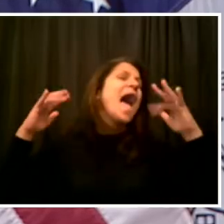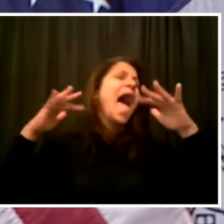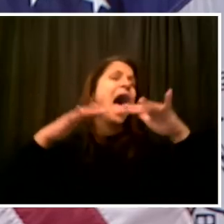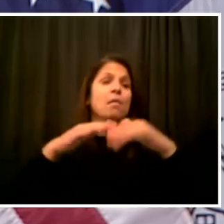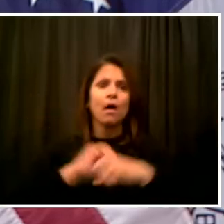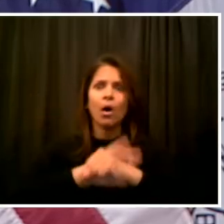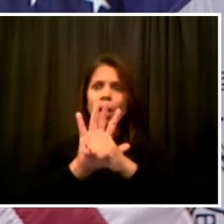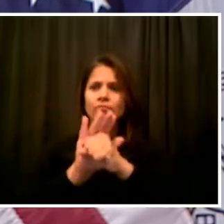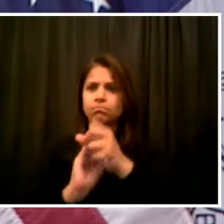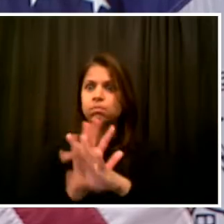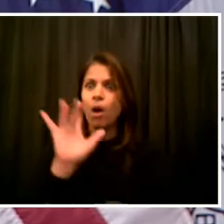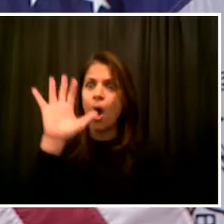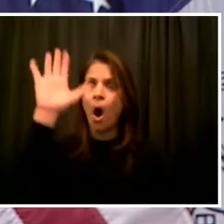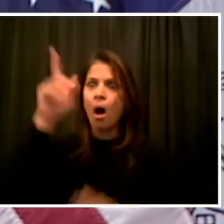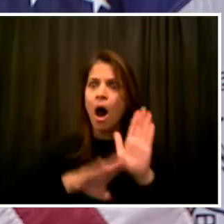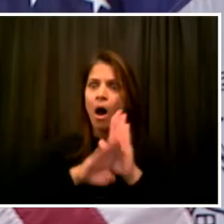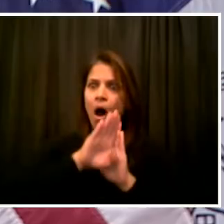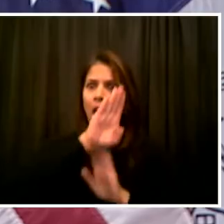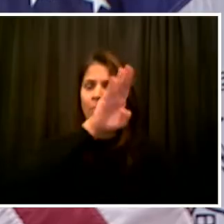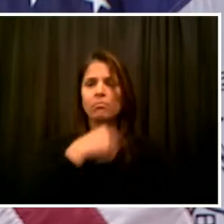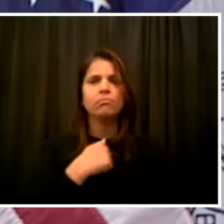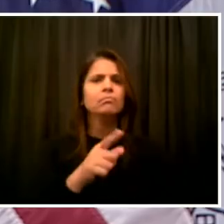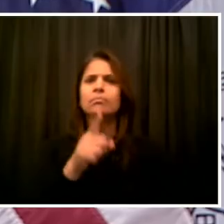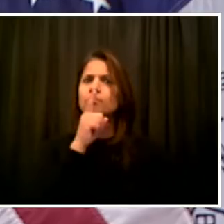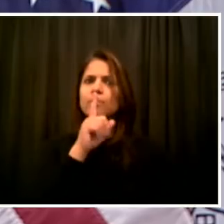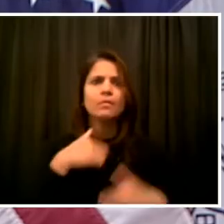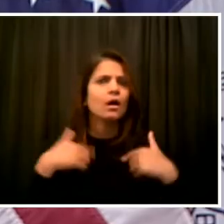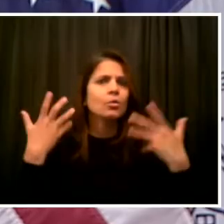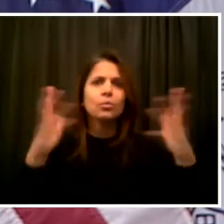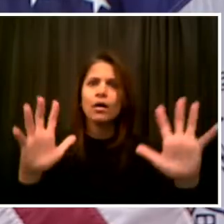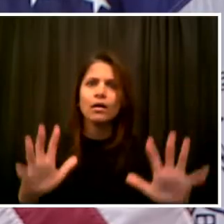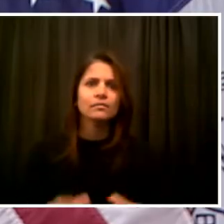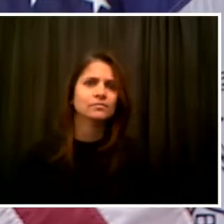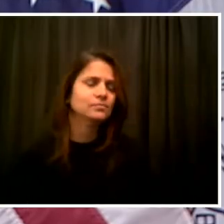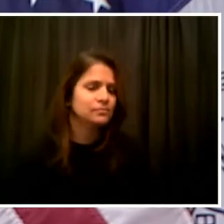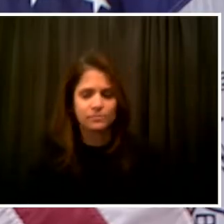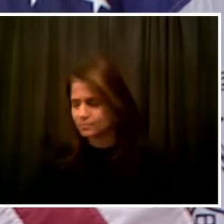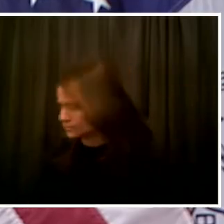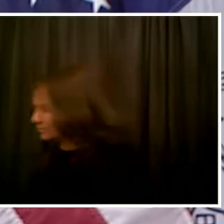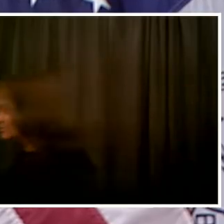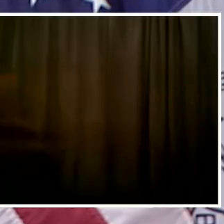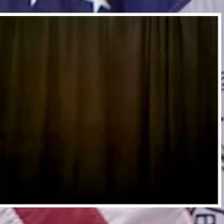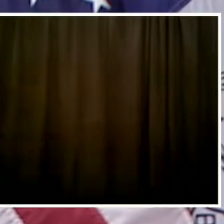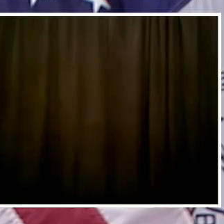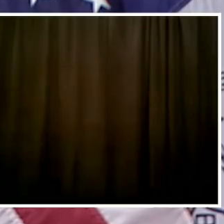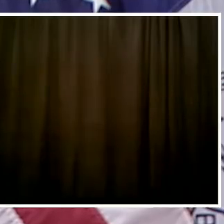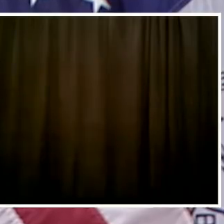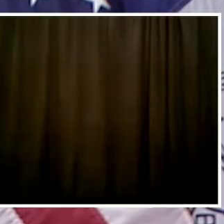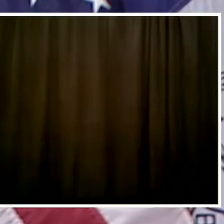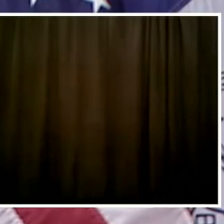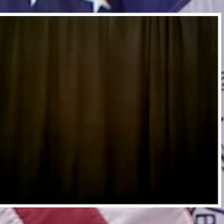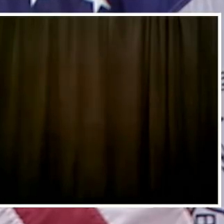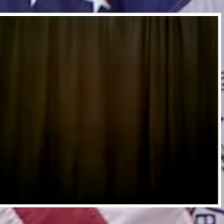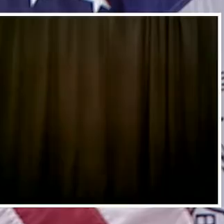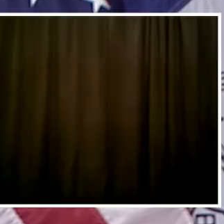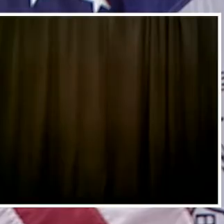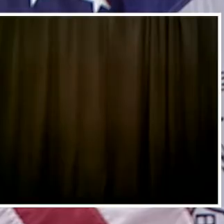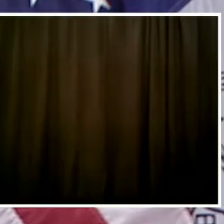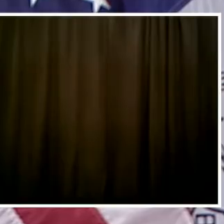SOMETHING THAT WODUL LYON ETS BACK SMALL BUSINESSES MUCH MORE. NEXT IS GLORIA FROM NEW YORK ONE. GLORIA?